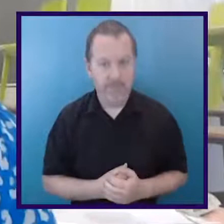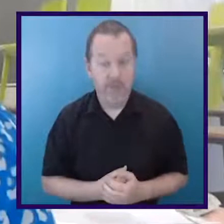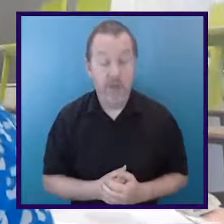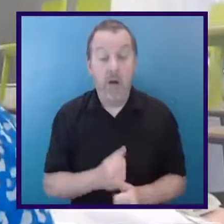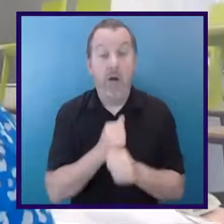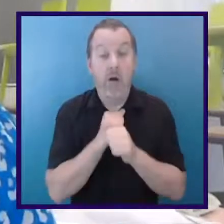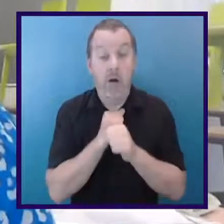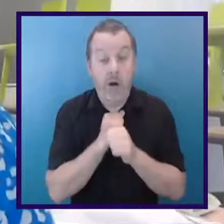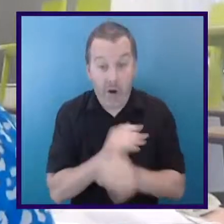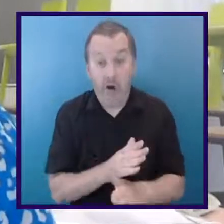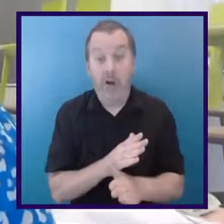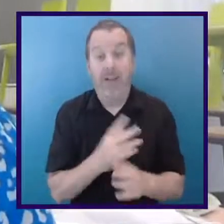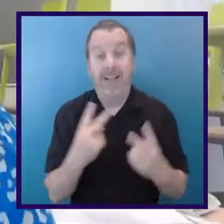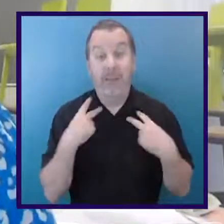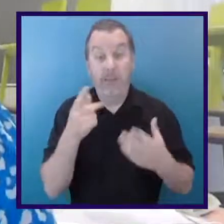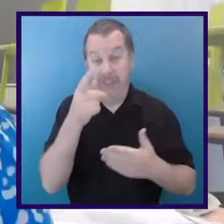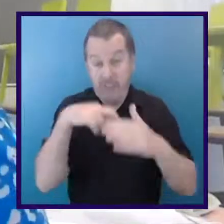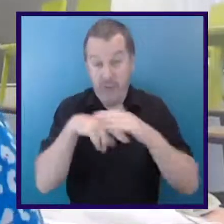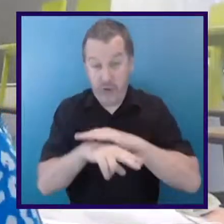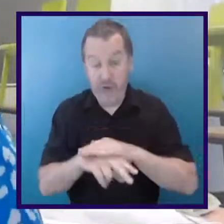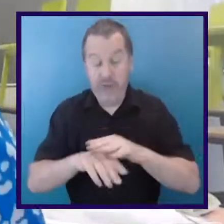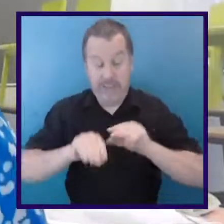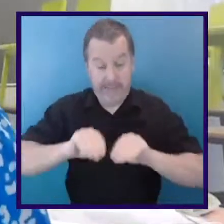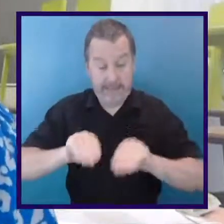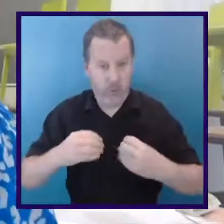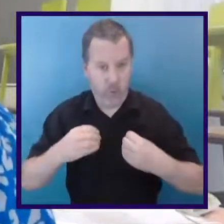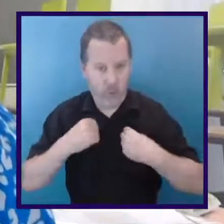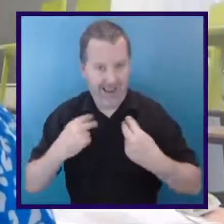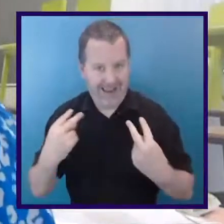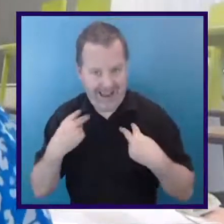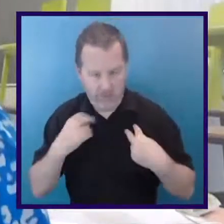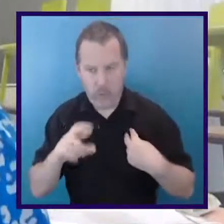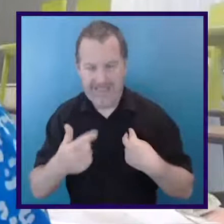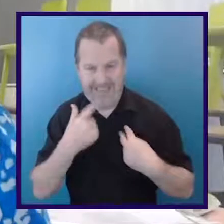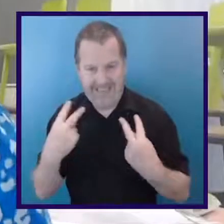And the fact that that all our languages teachers solely teach the language, or a second language.